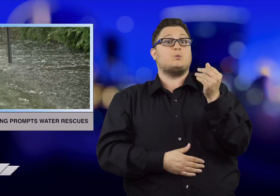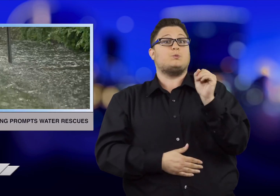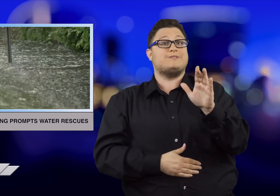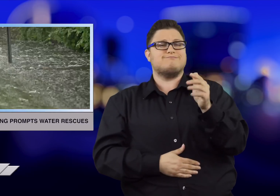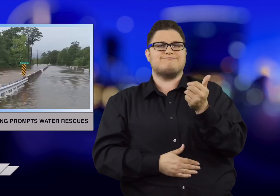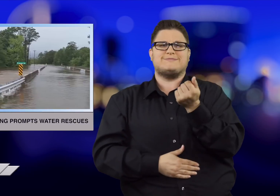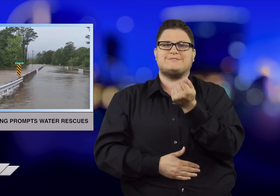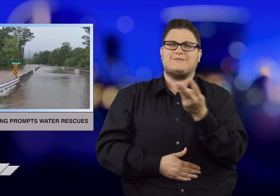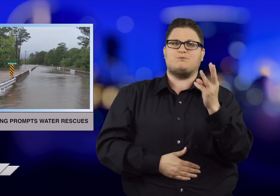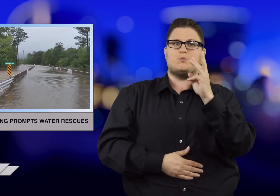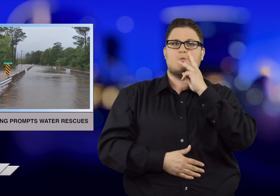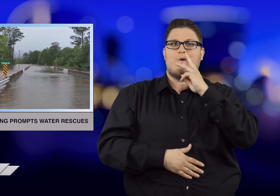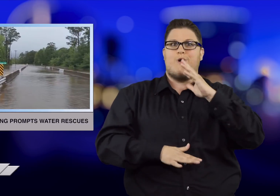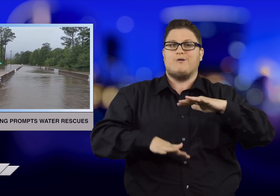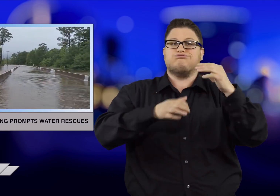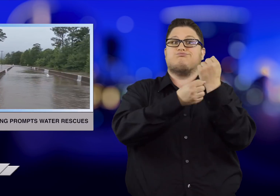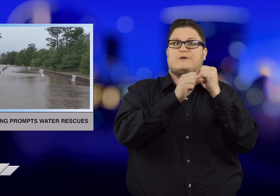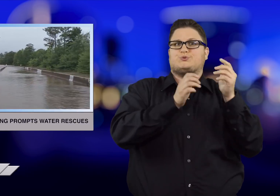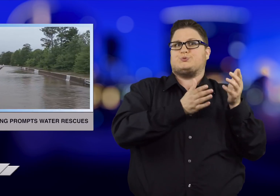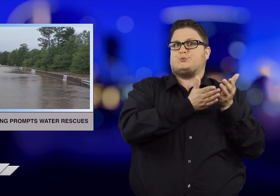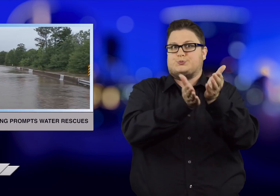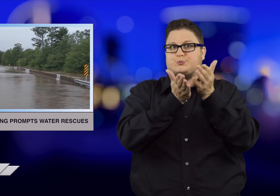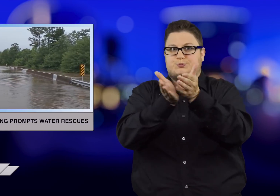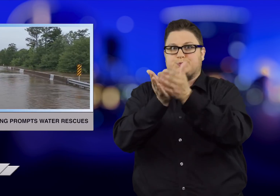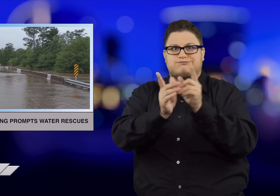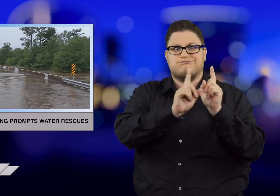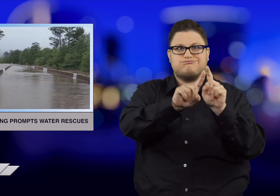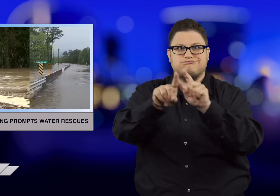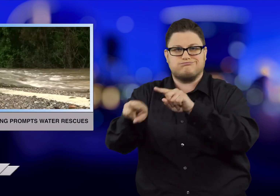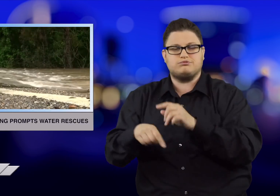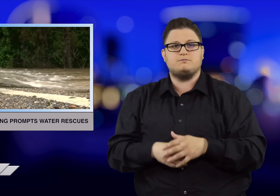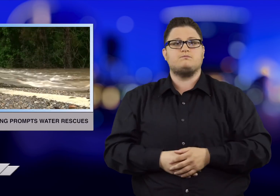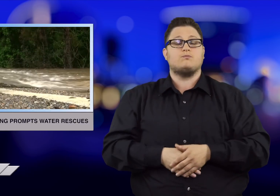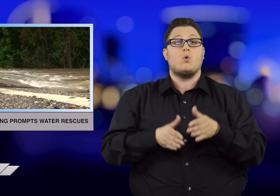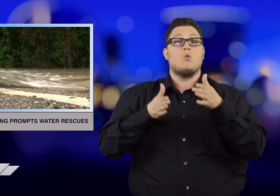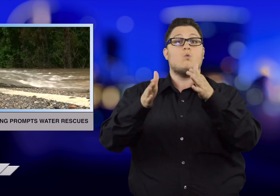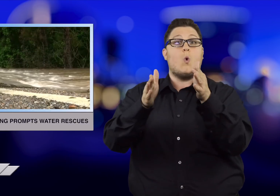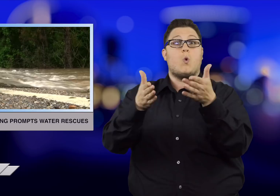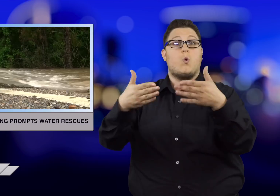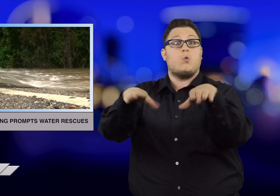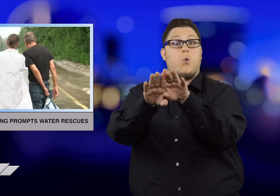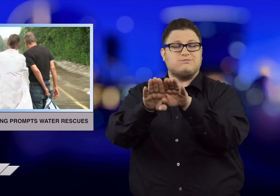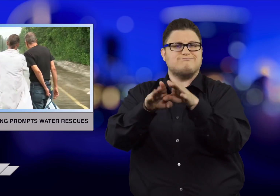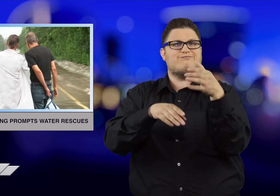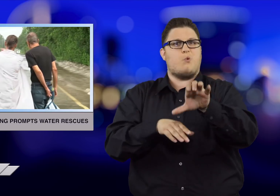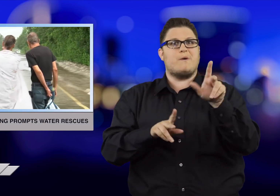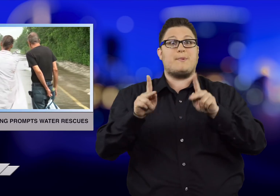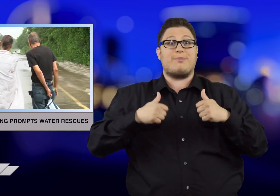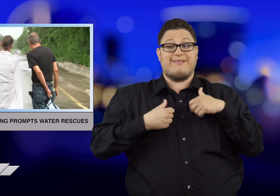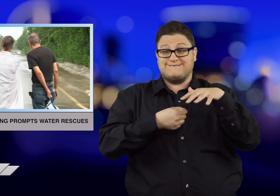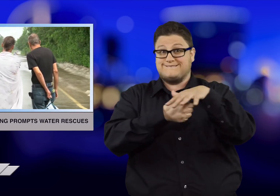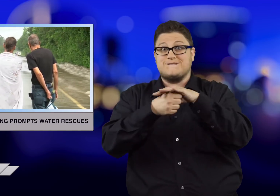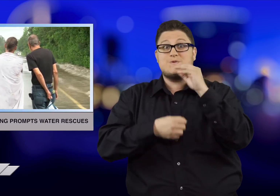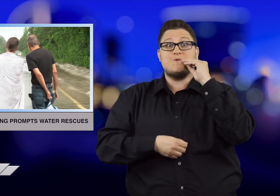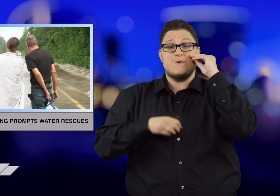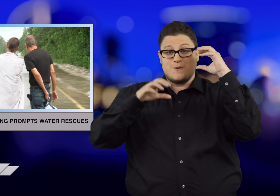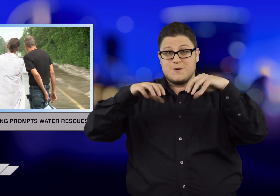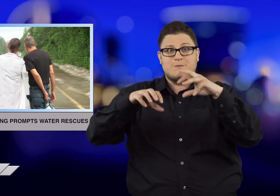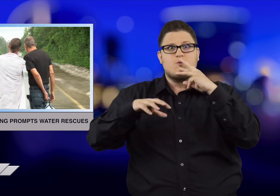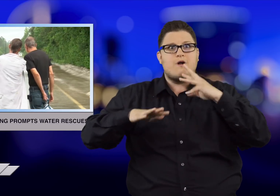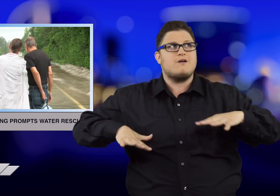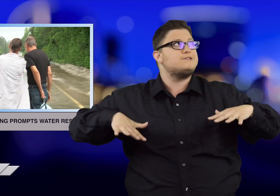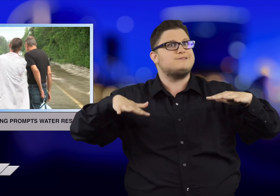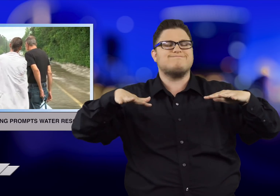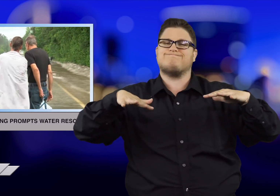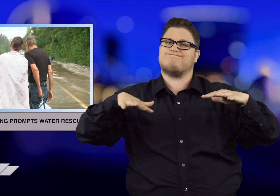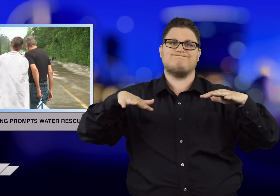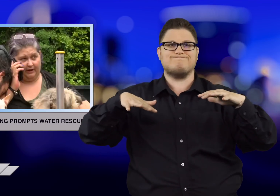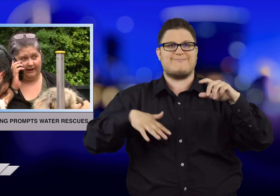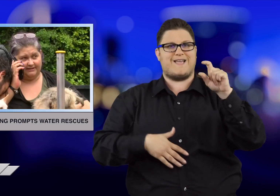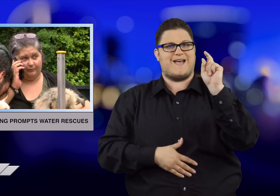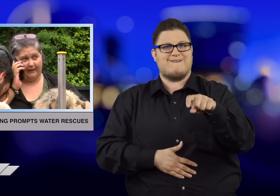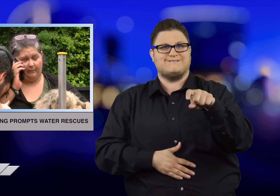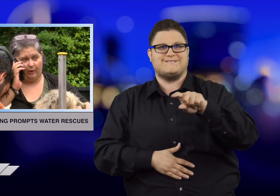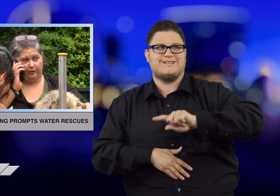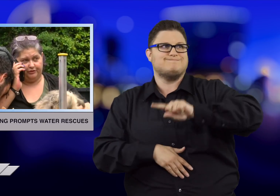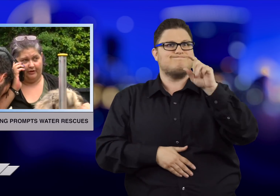Several water rescues and road closures took place over the weekend as residents were forced